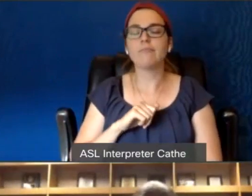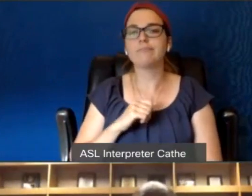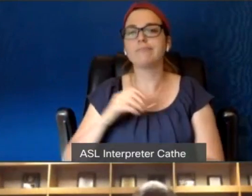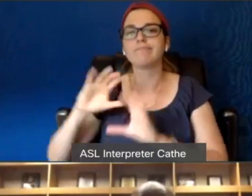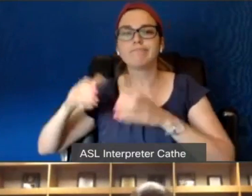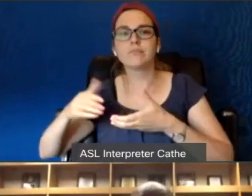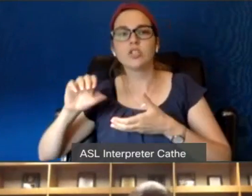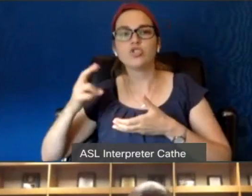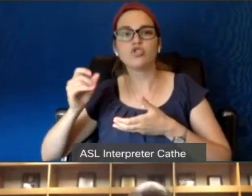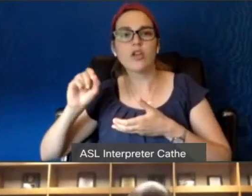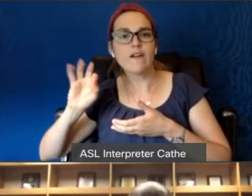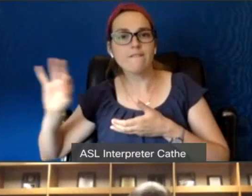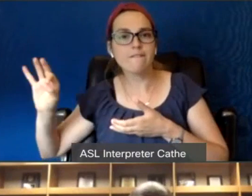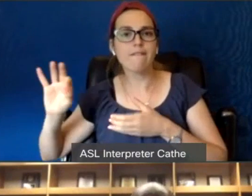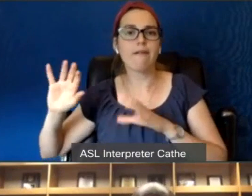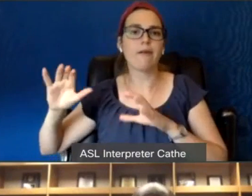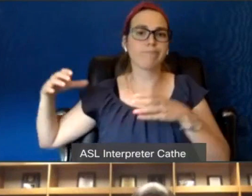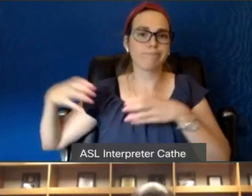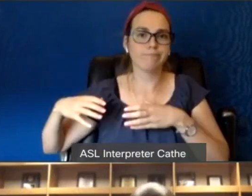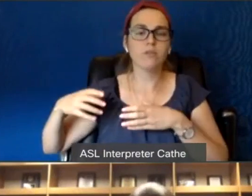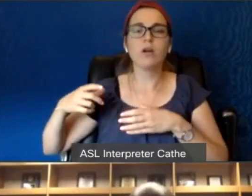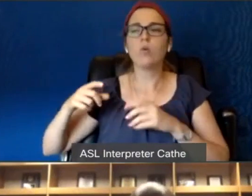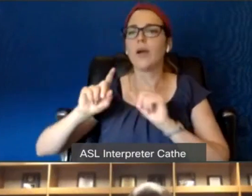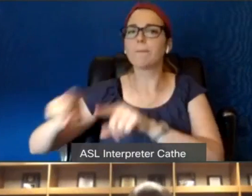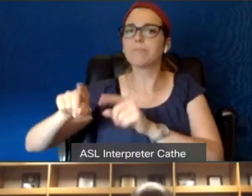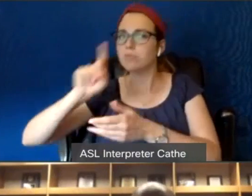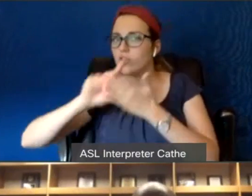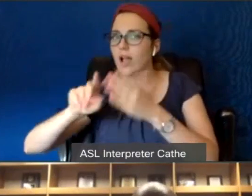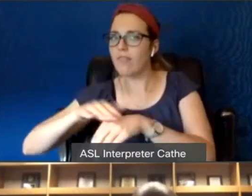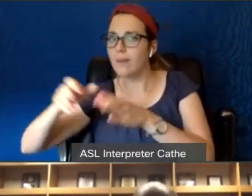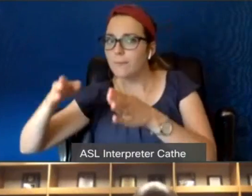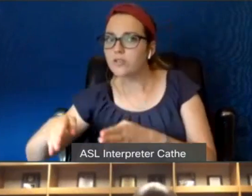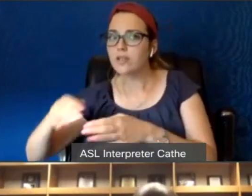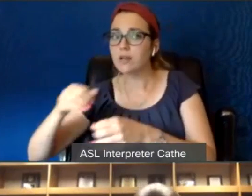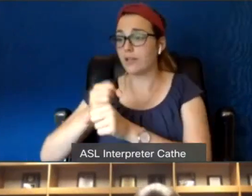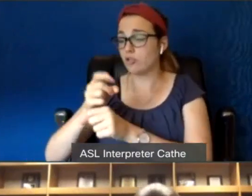they're home and doing what they're supposed to do. I'm gonna use a vernacular that there was a song